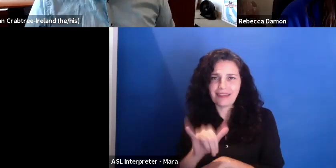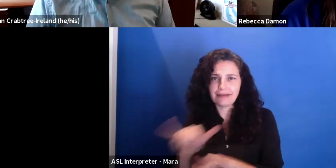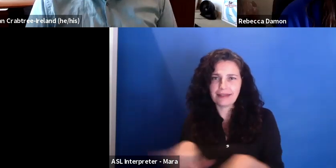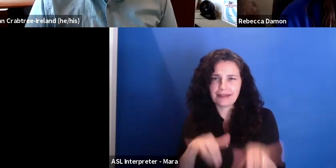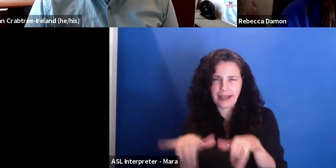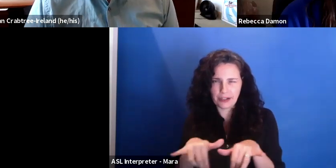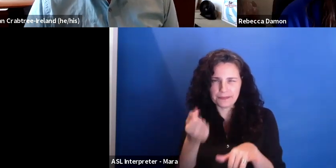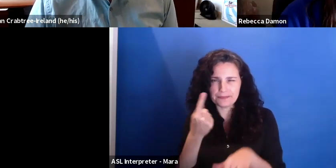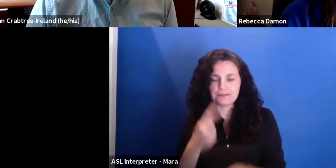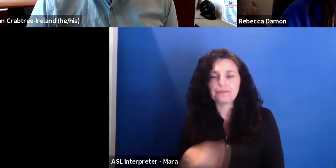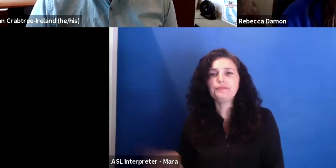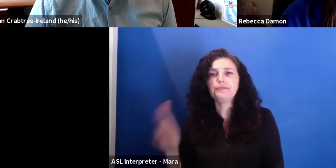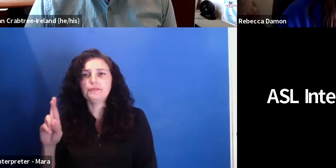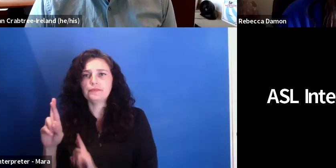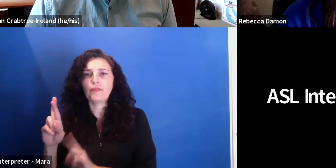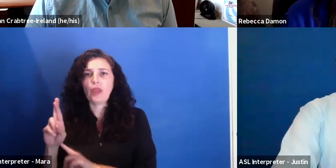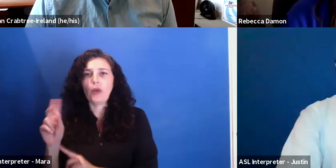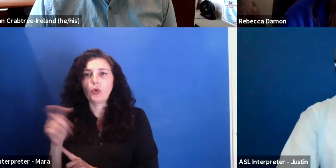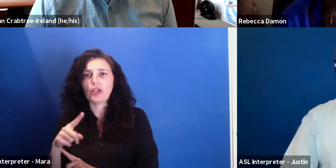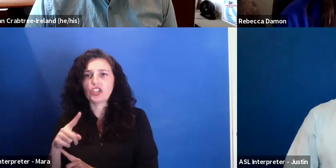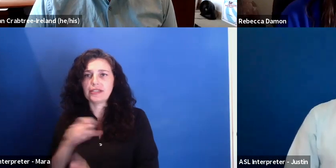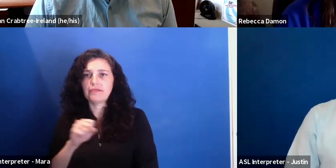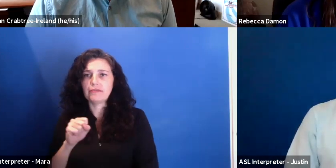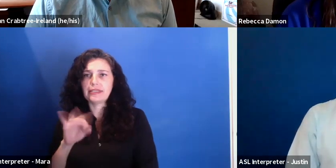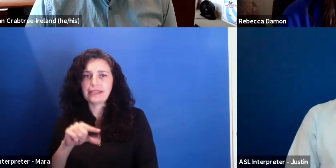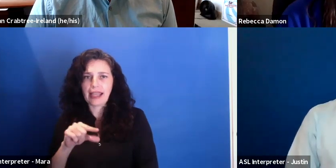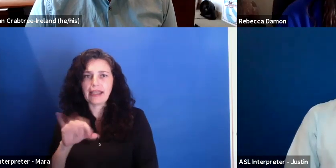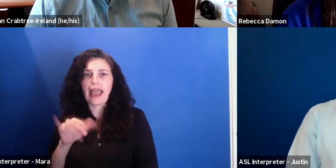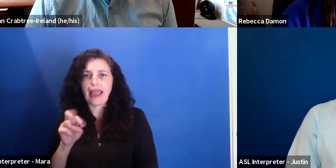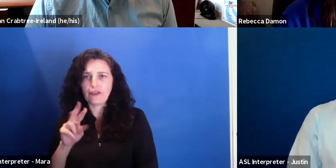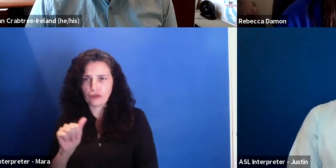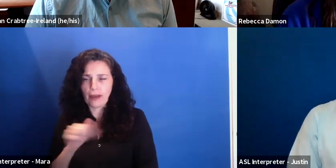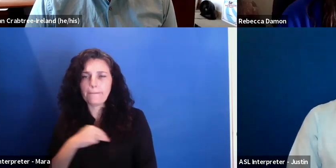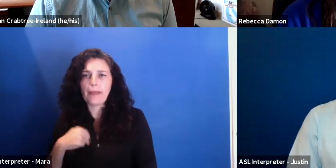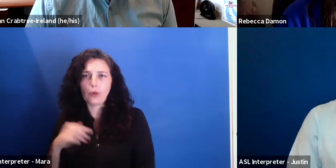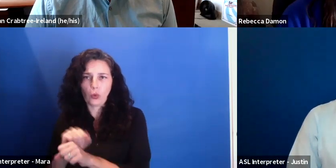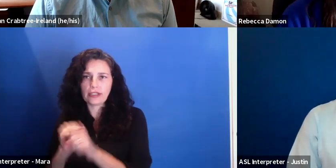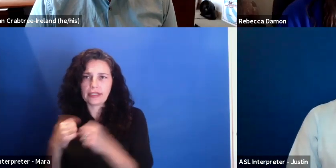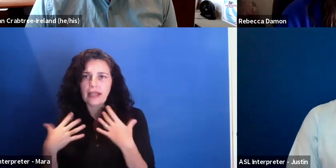a SAG-AFTRA a member who also works in health care, that's who they are. They're seeing people claim to be able to do